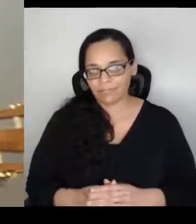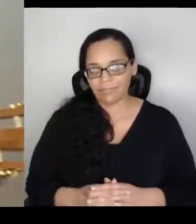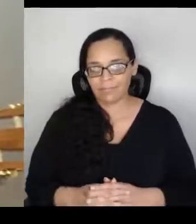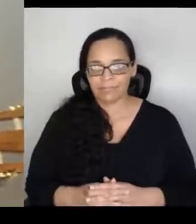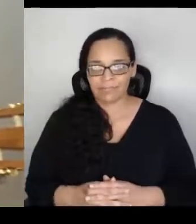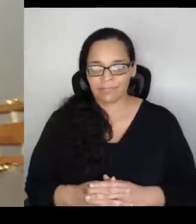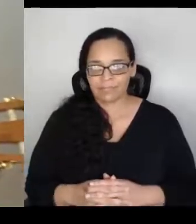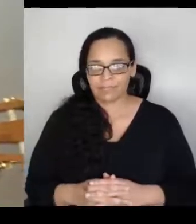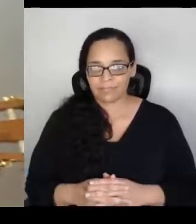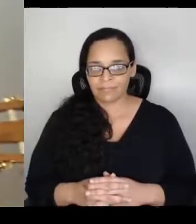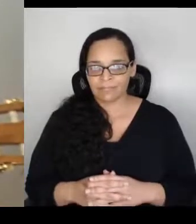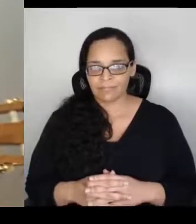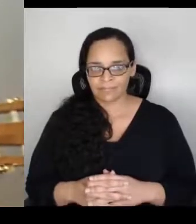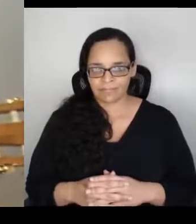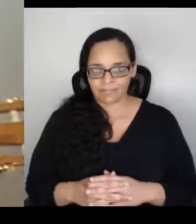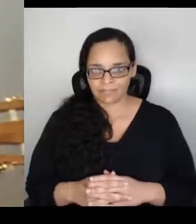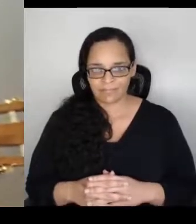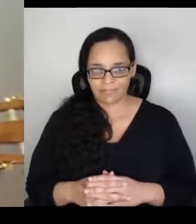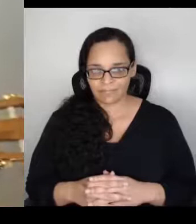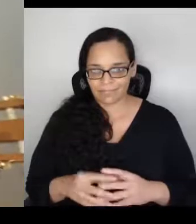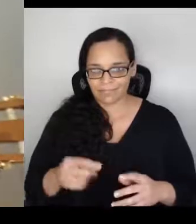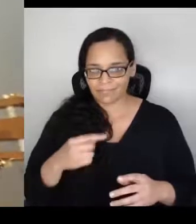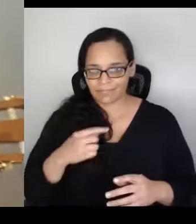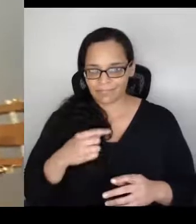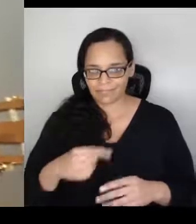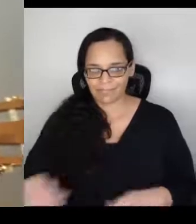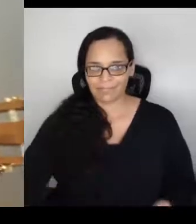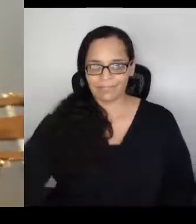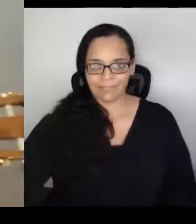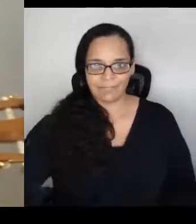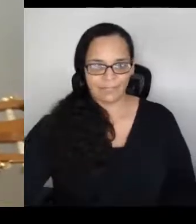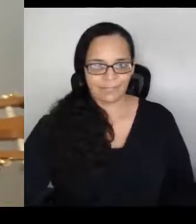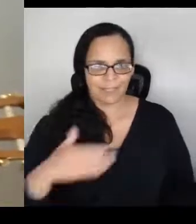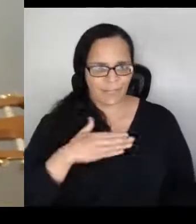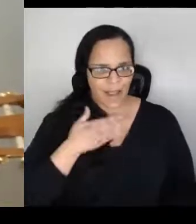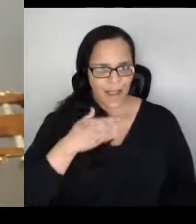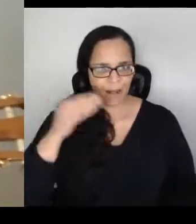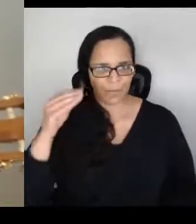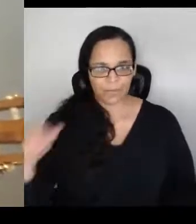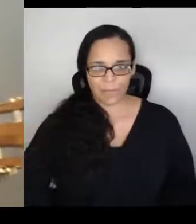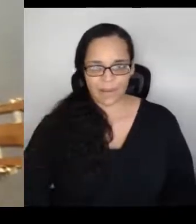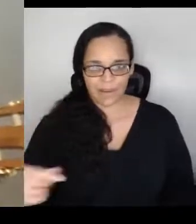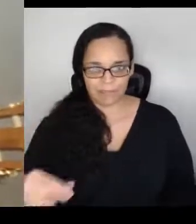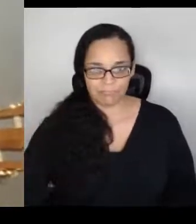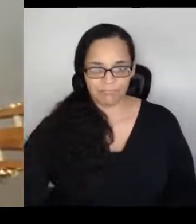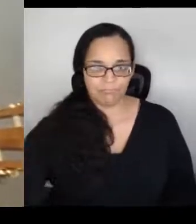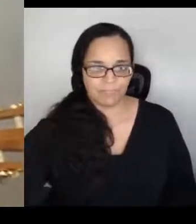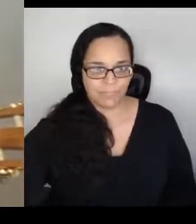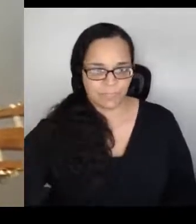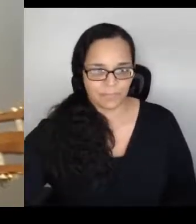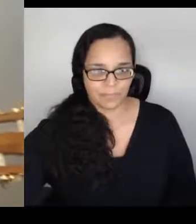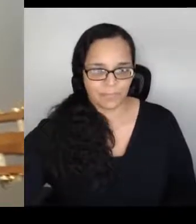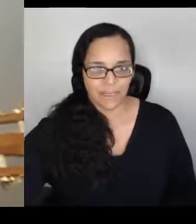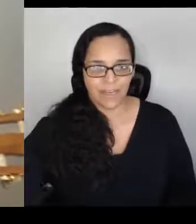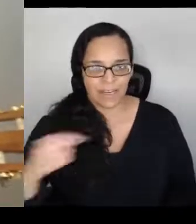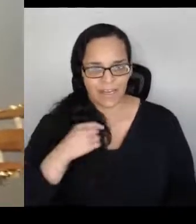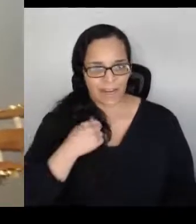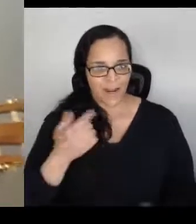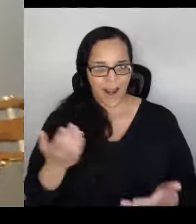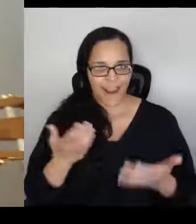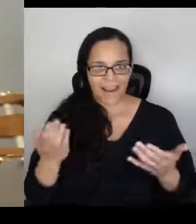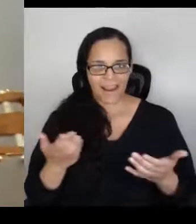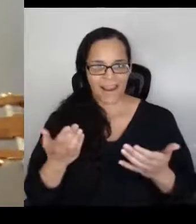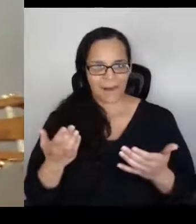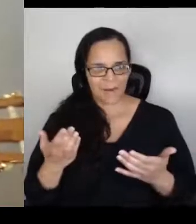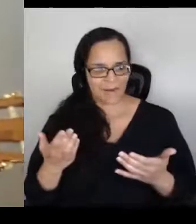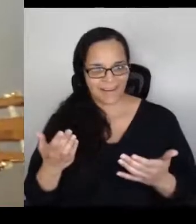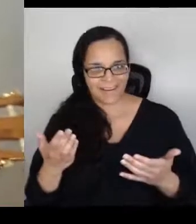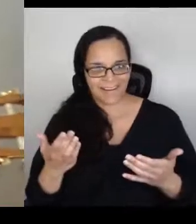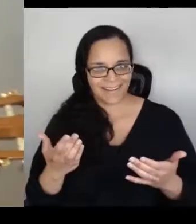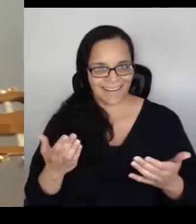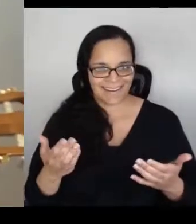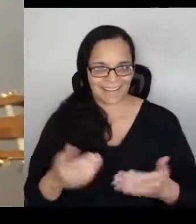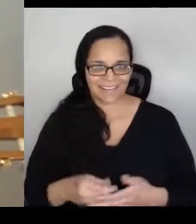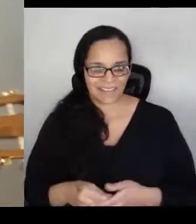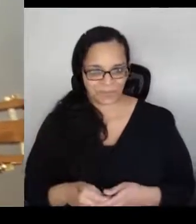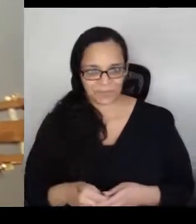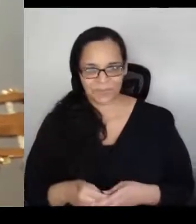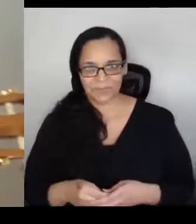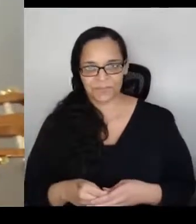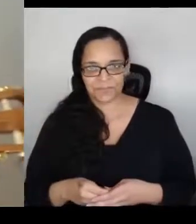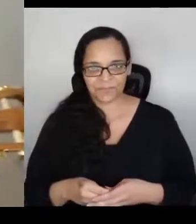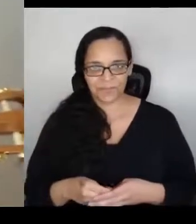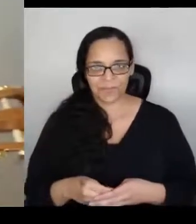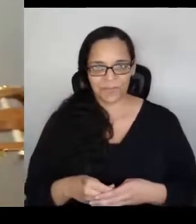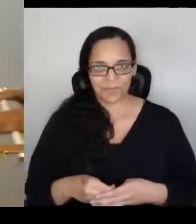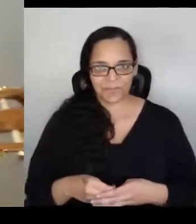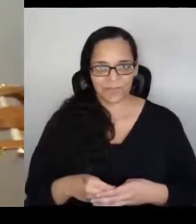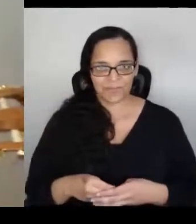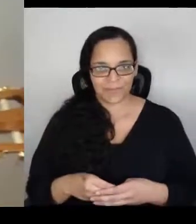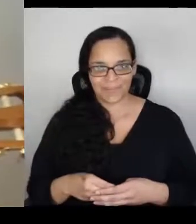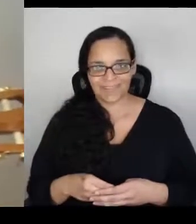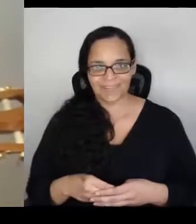Voy